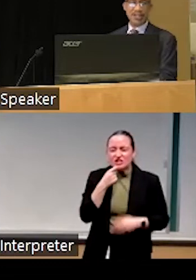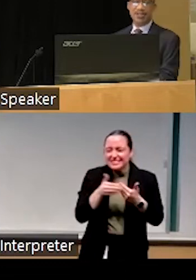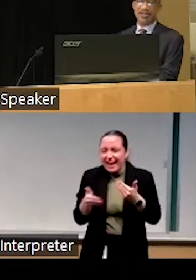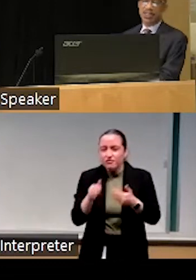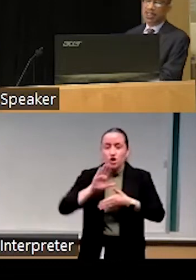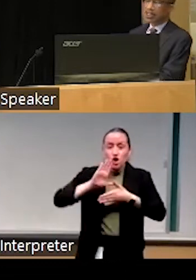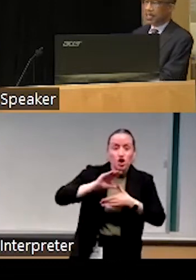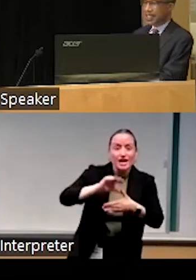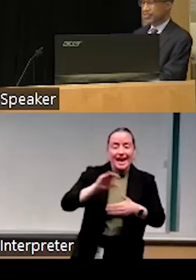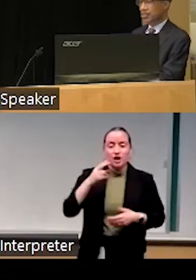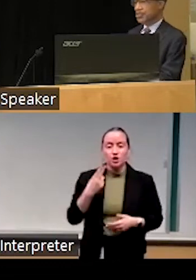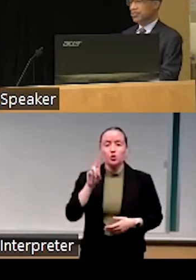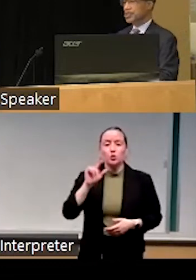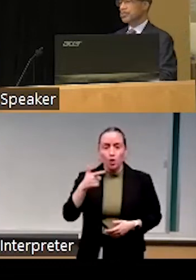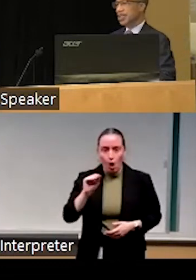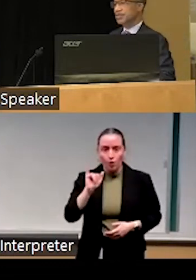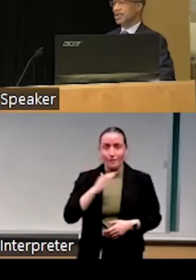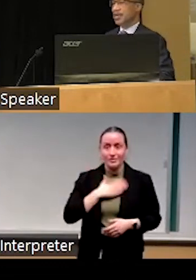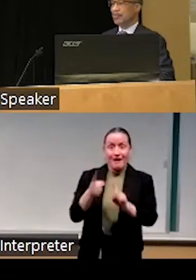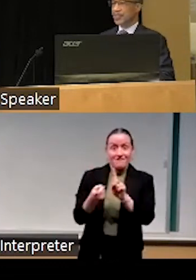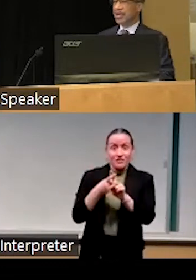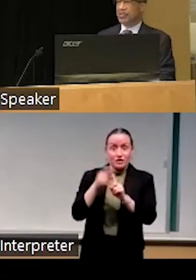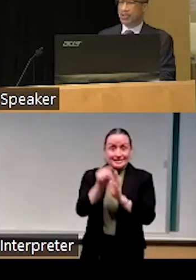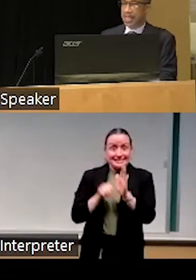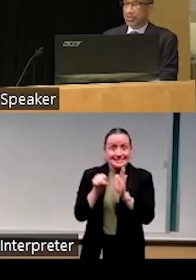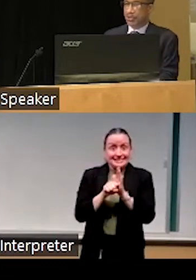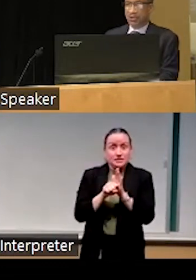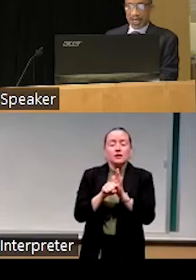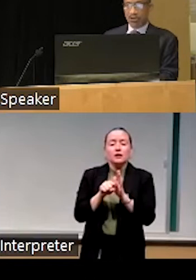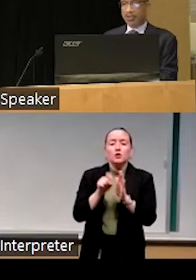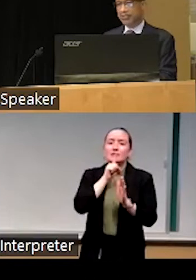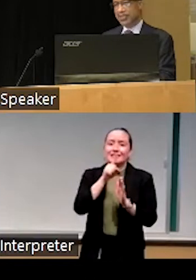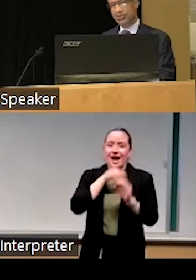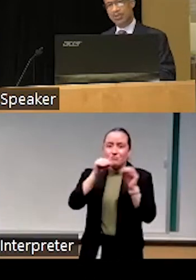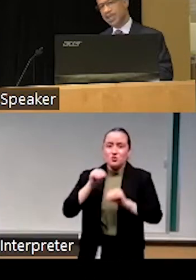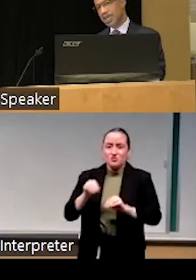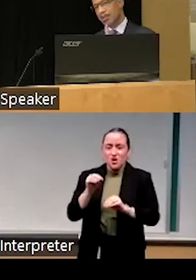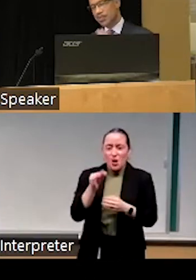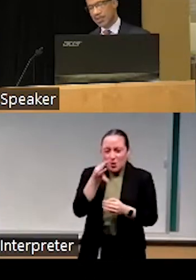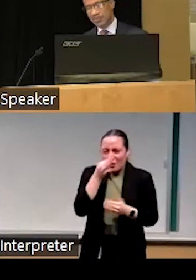season in Charleston was spent after Hurricane Hugo category three storm that came up the